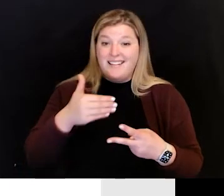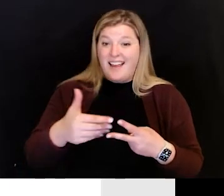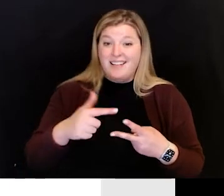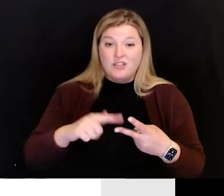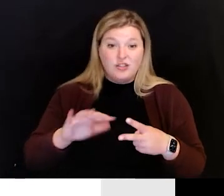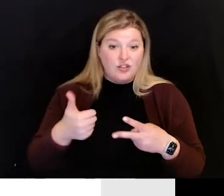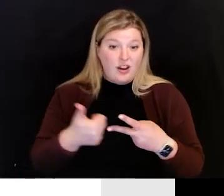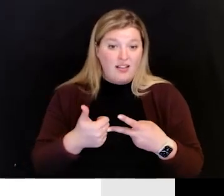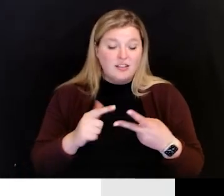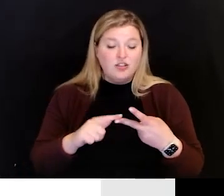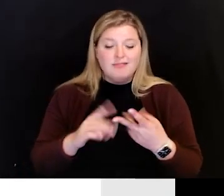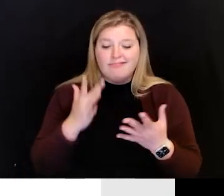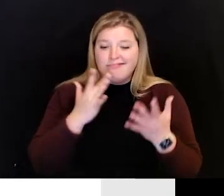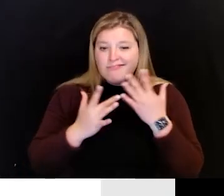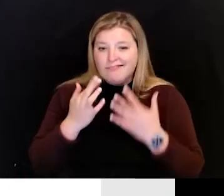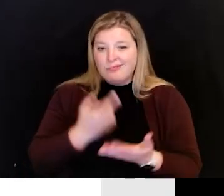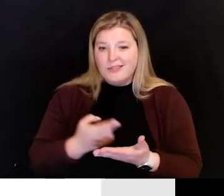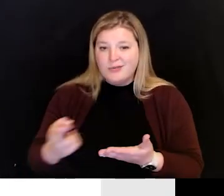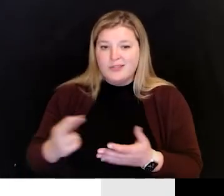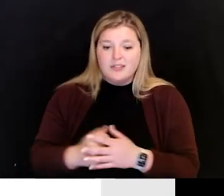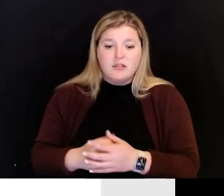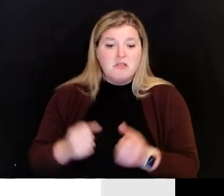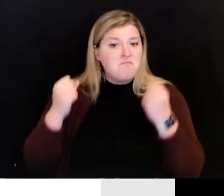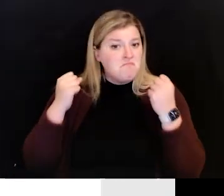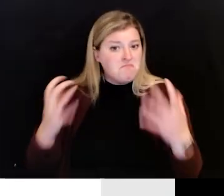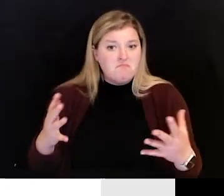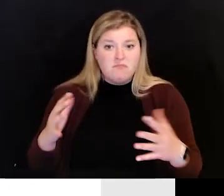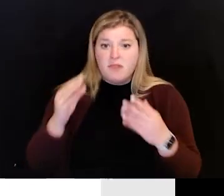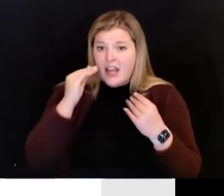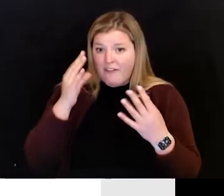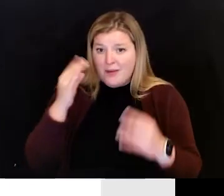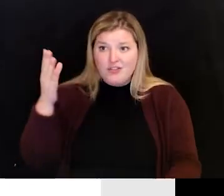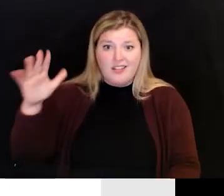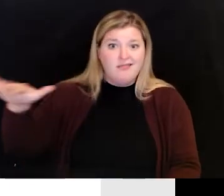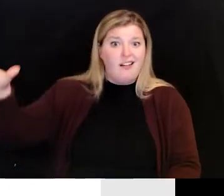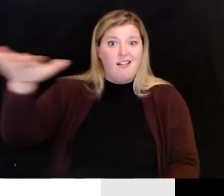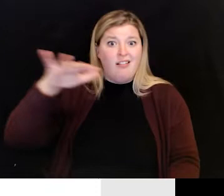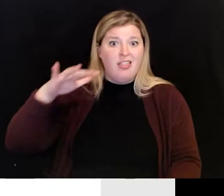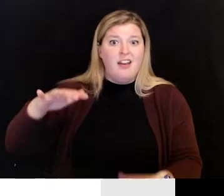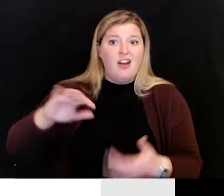There is a lot of information out there about how to create accessible Word documents